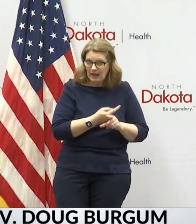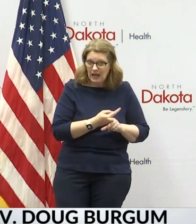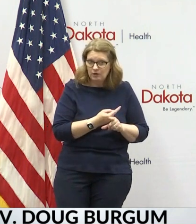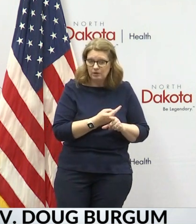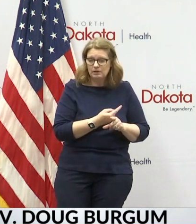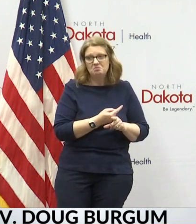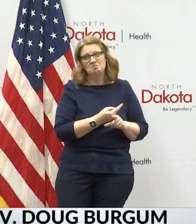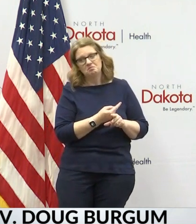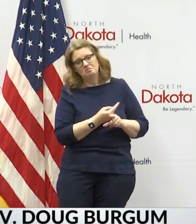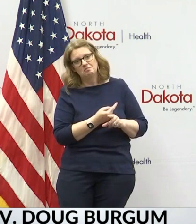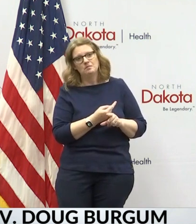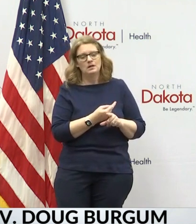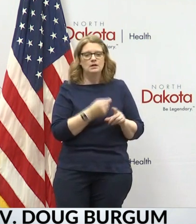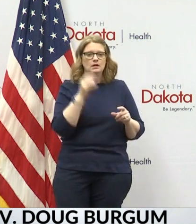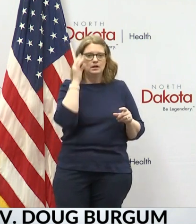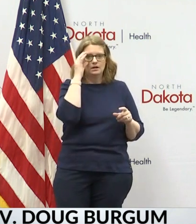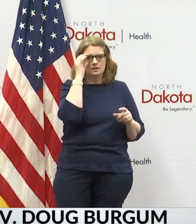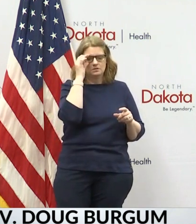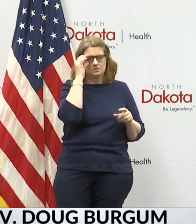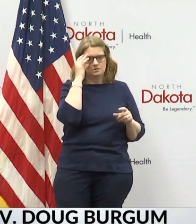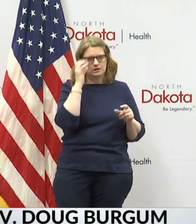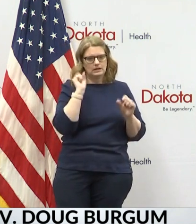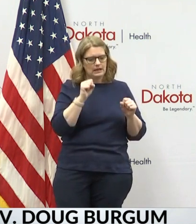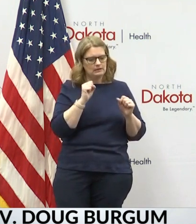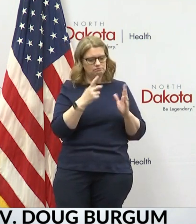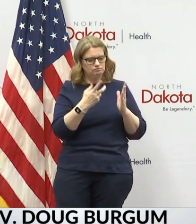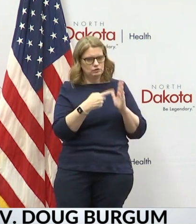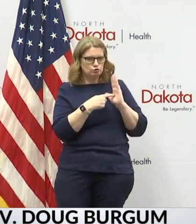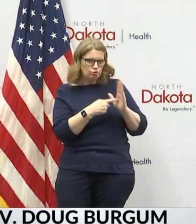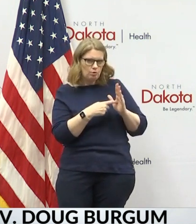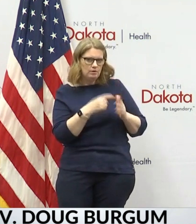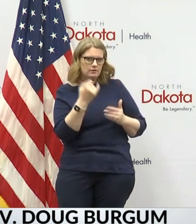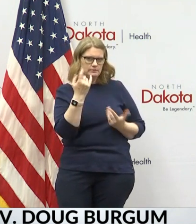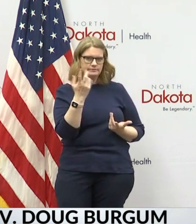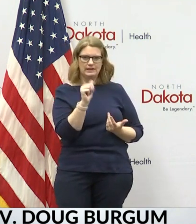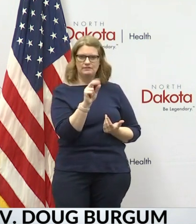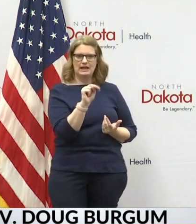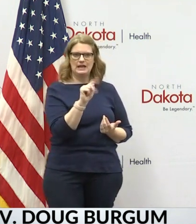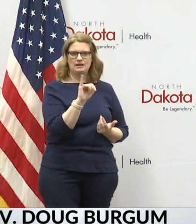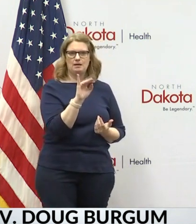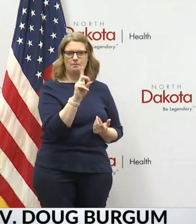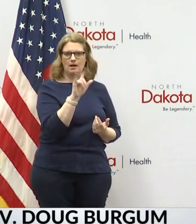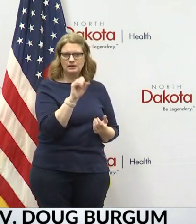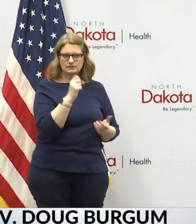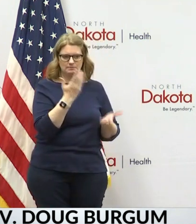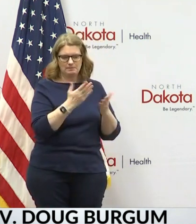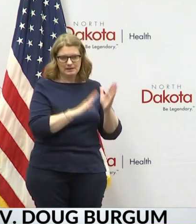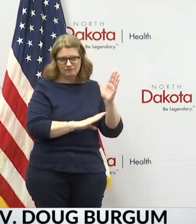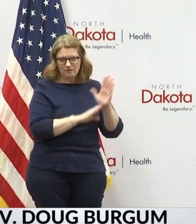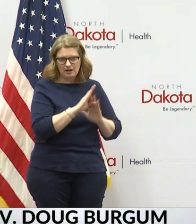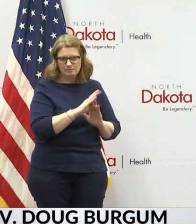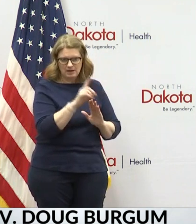ON TO A LATERAL FLOW TEST. THIS IS QUICK WITH THE RESULTS IN 15 MINUTES.